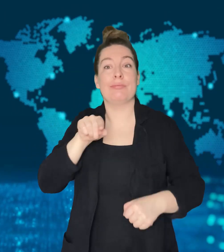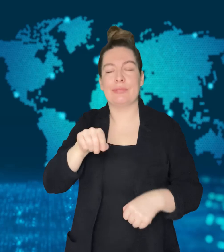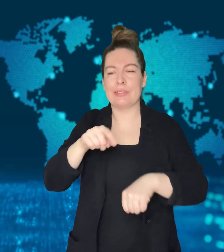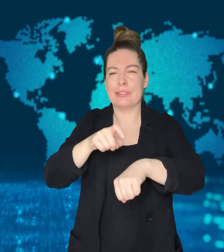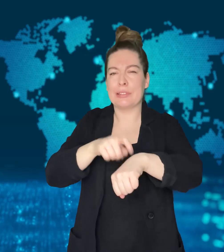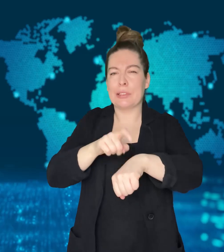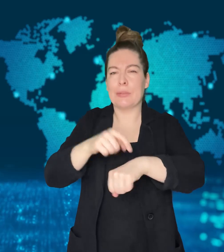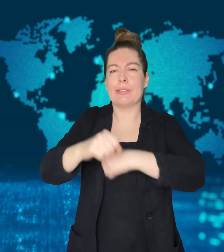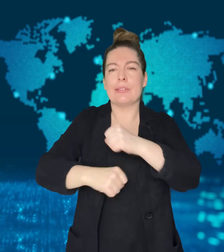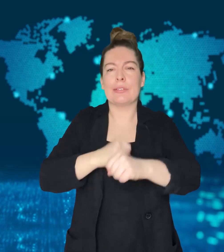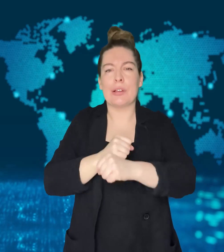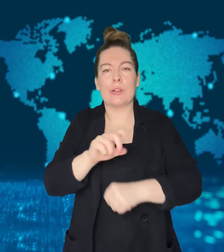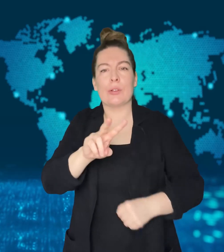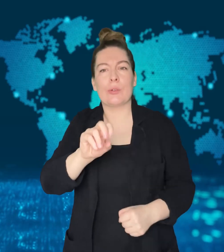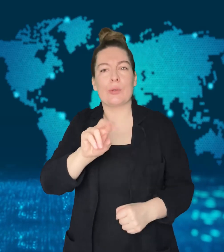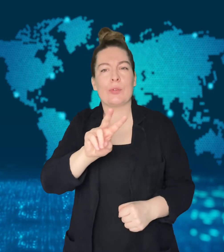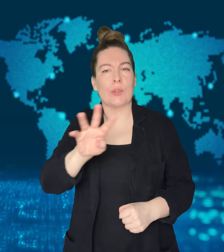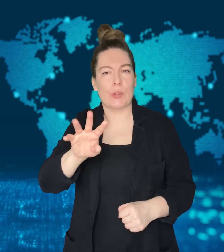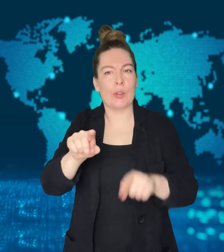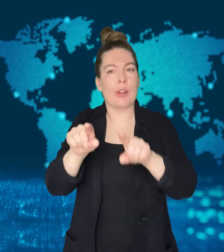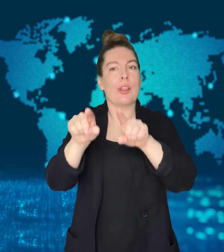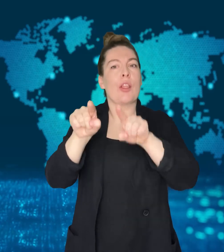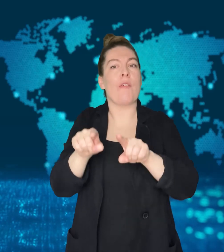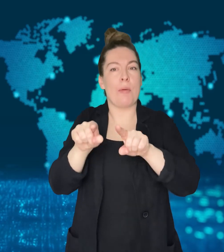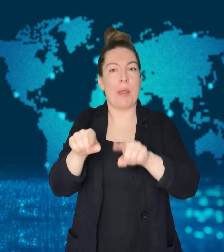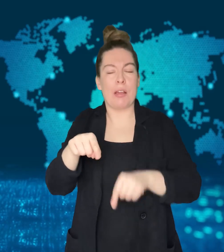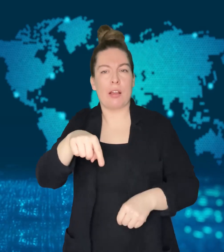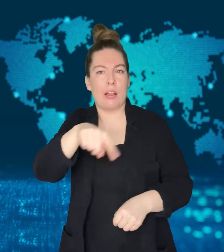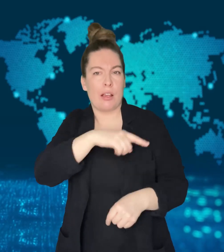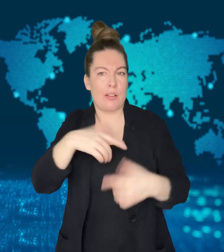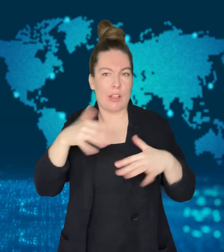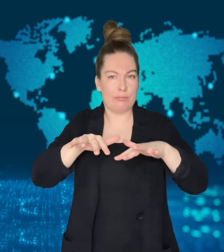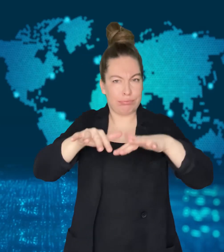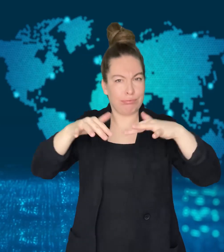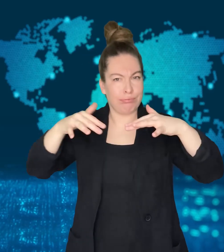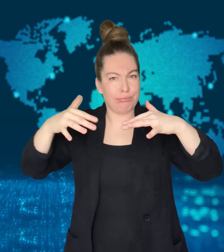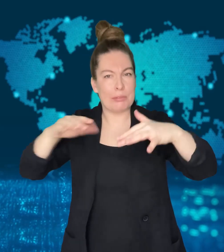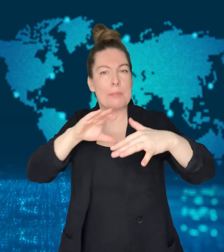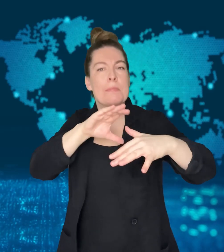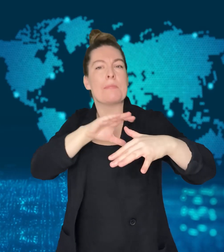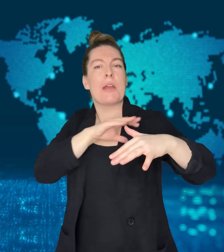In November 2024, a joint raid found a factory